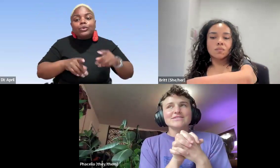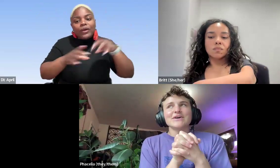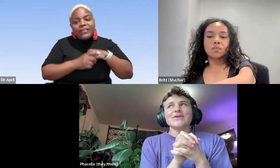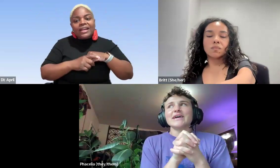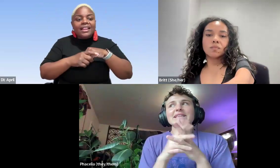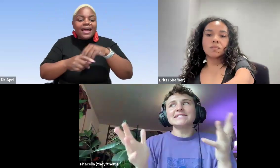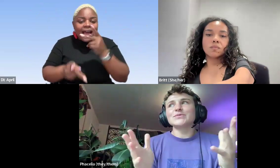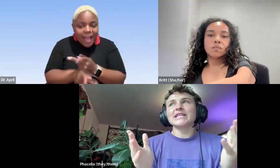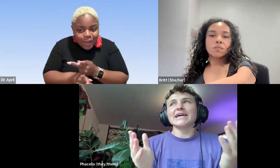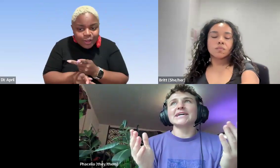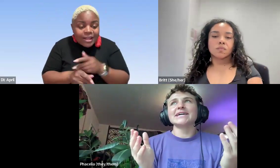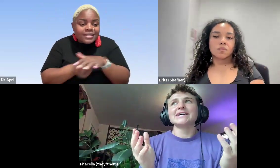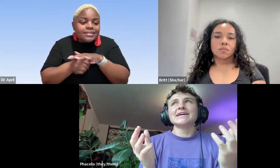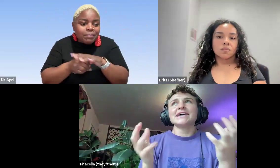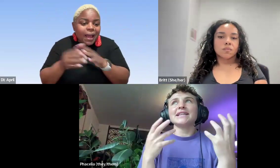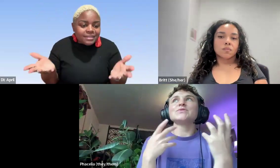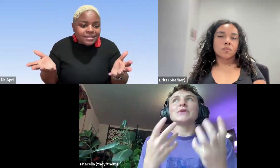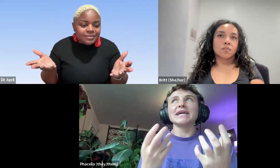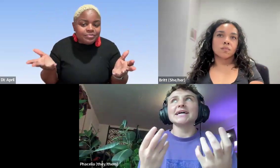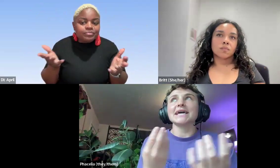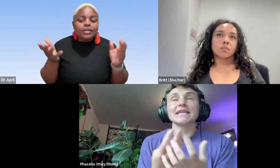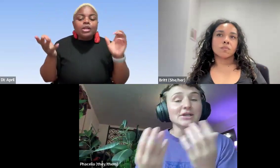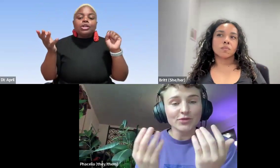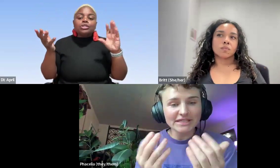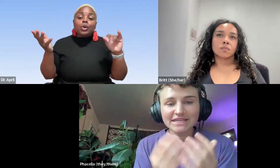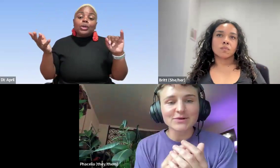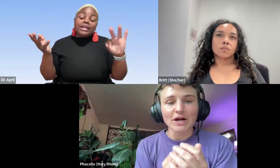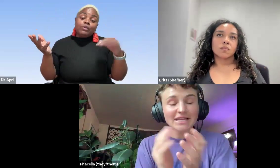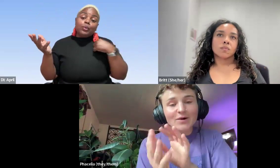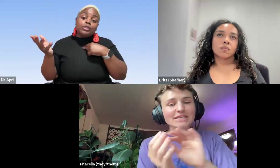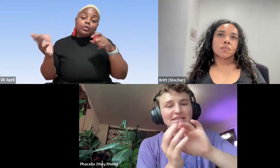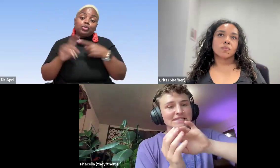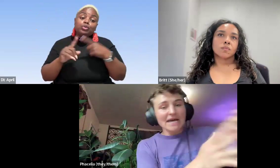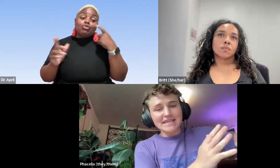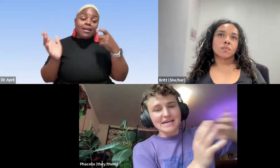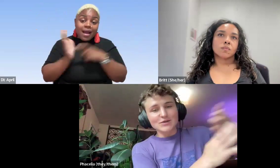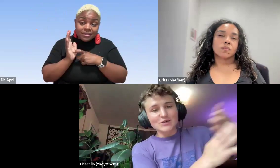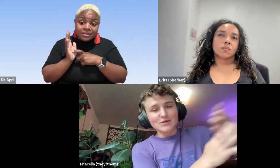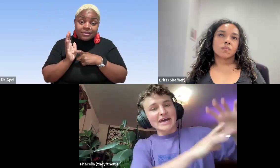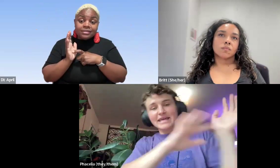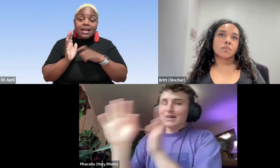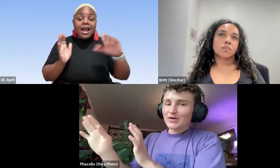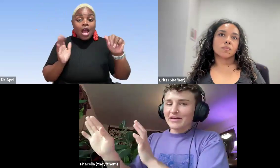And so, unless we, like, unless you recognize, like, that no, this is the work. Care work isn't this side thing I do, and then I go